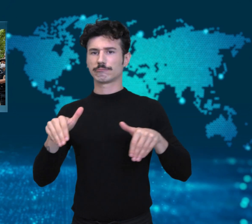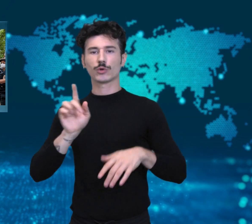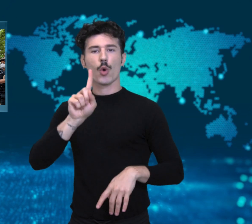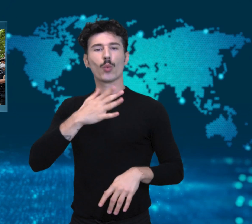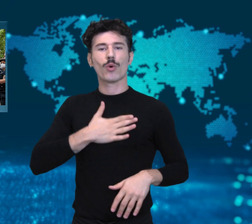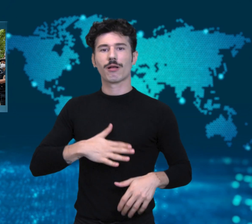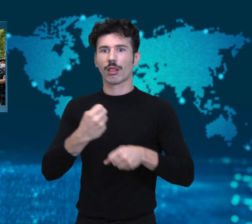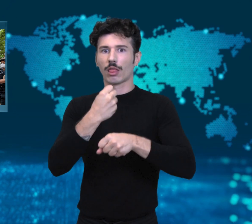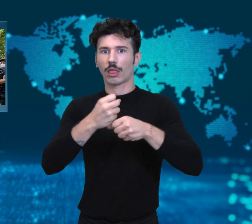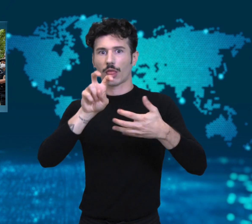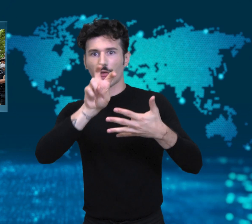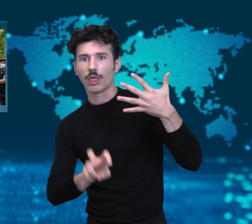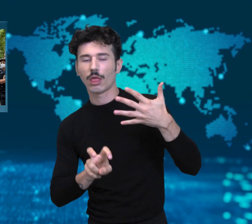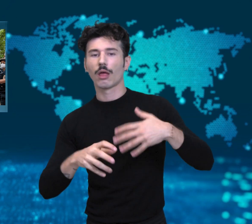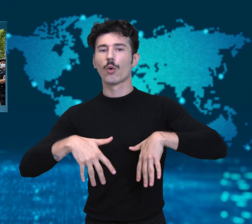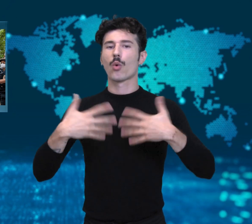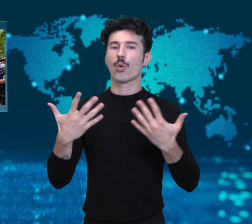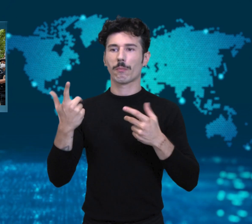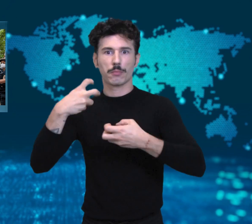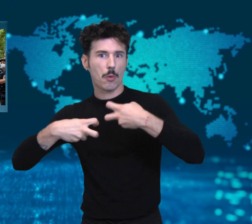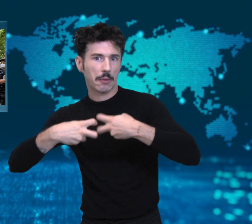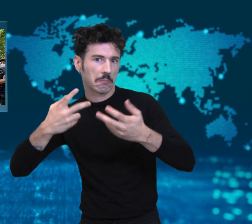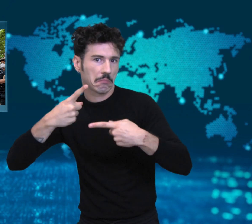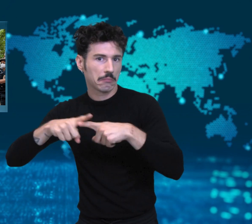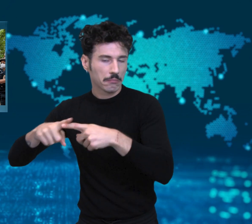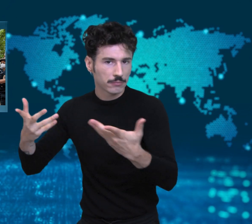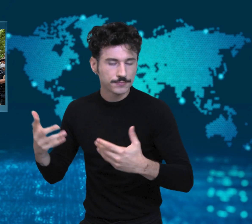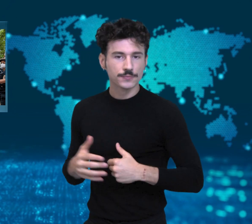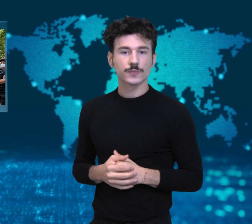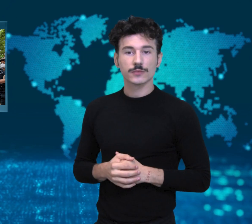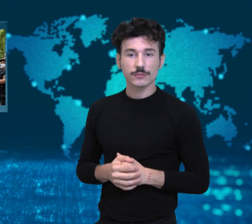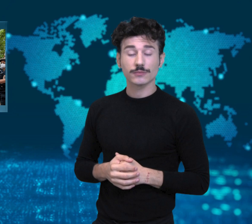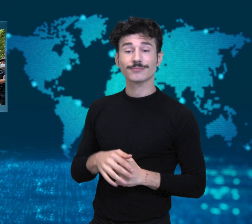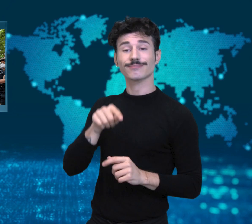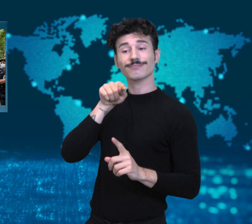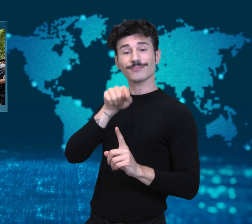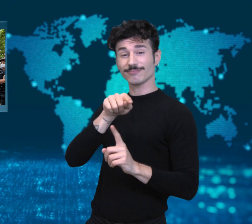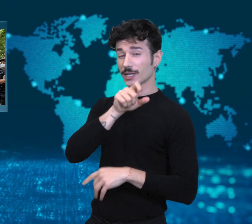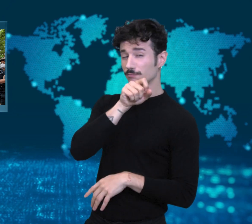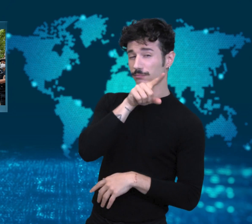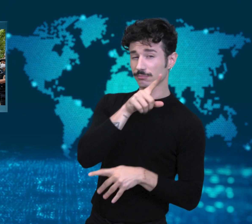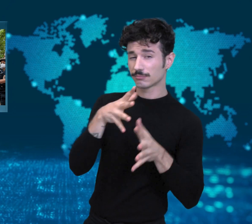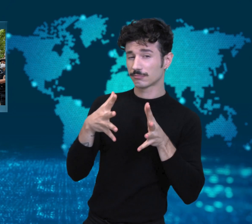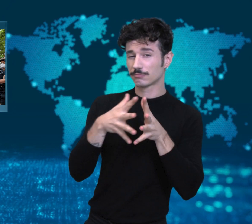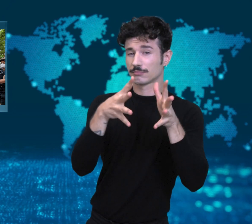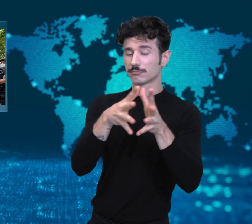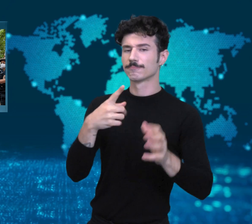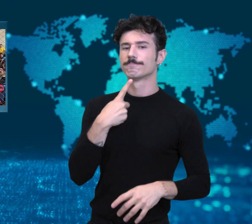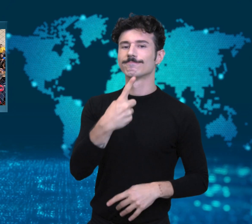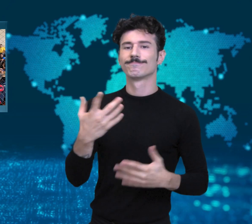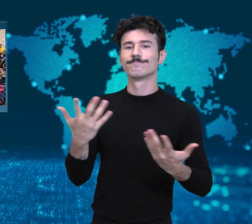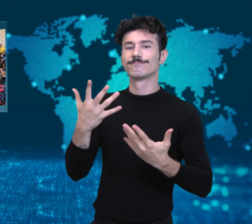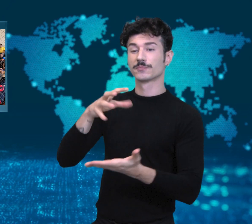The whistleblower report cites dangerous health practices including